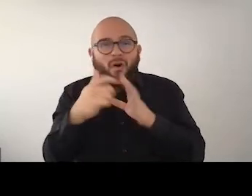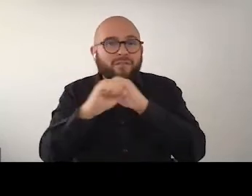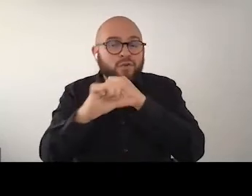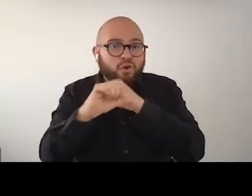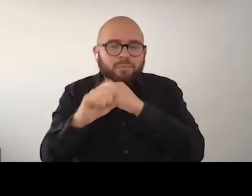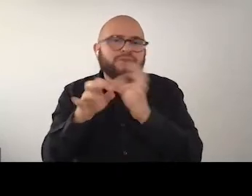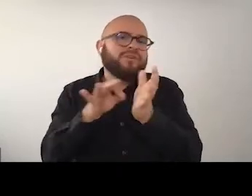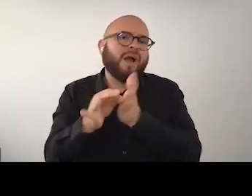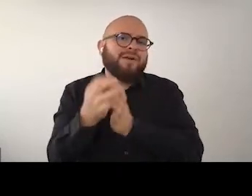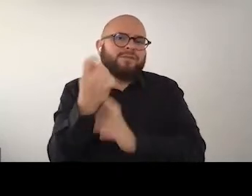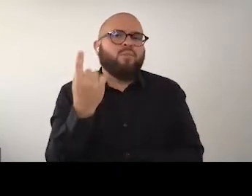for use purposes.